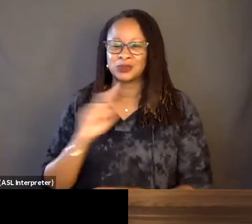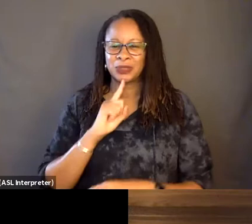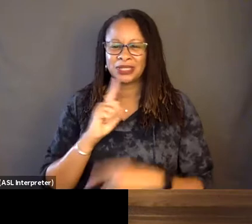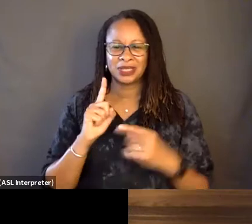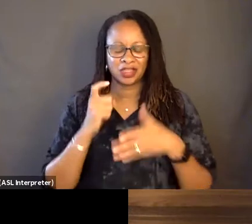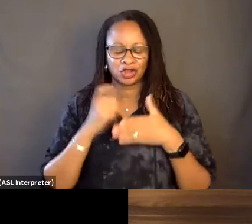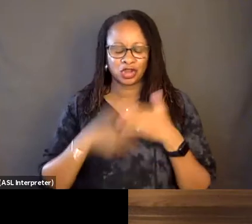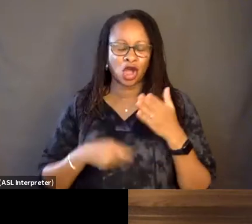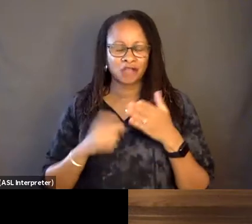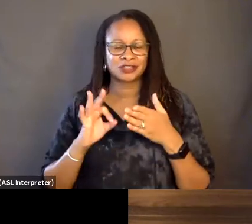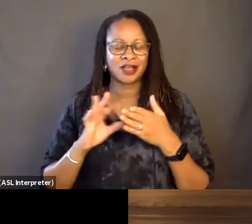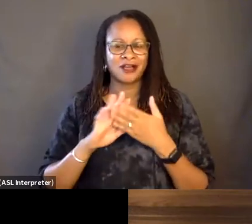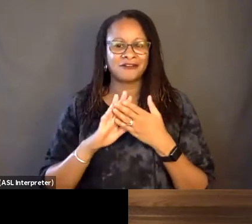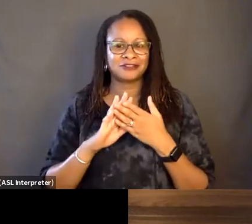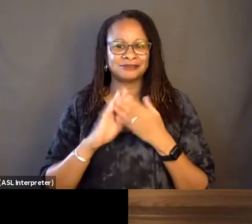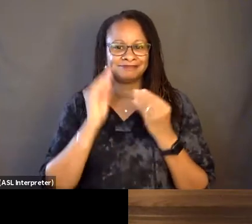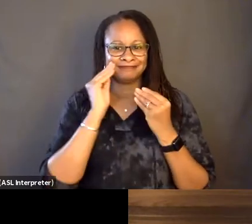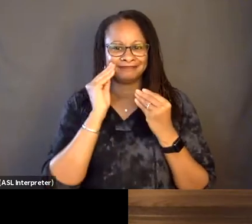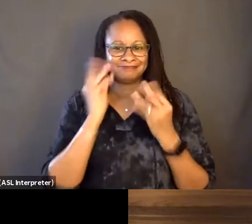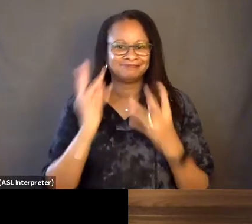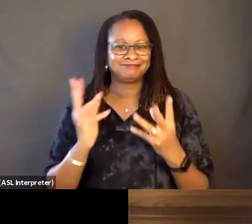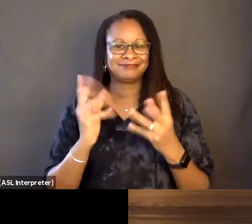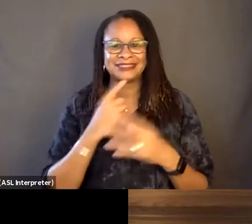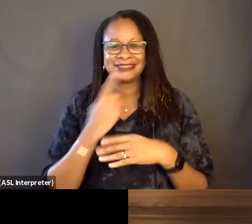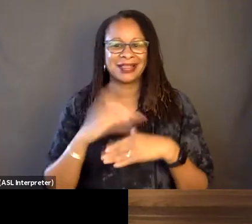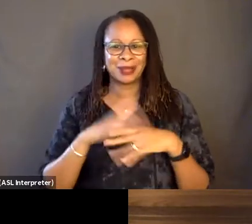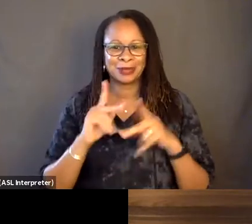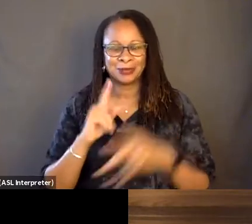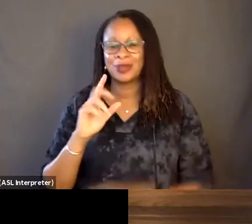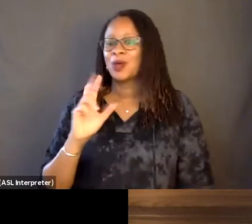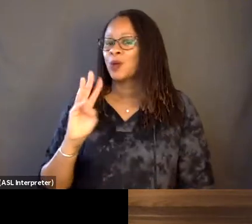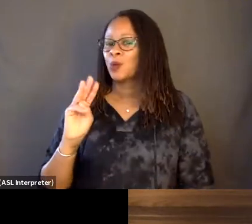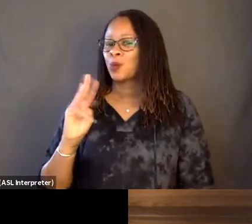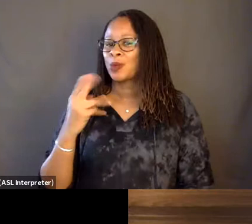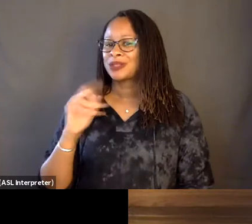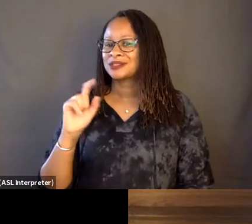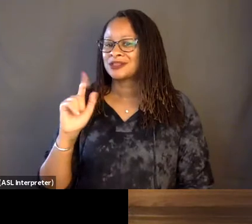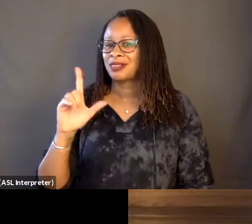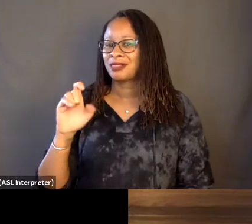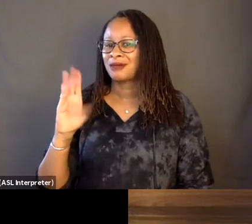And a very, very personal film in that regard.